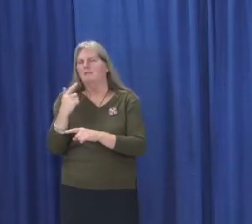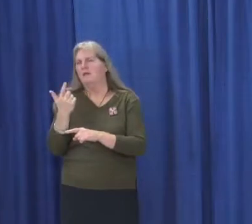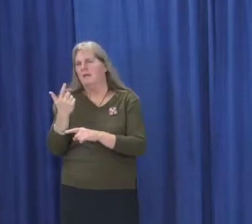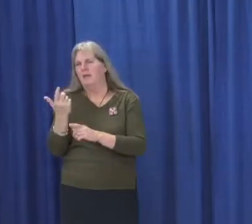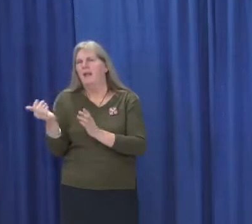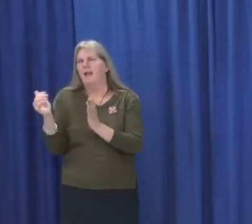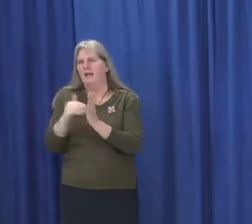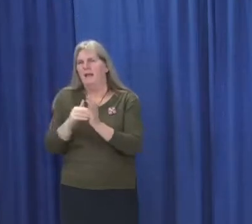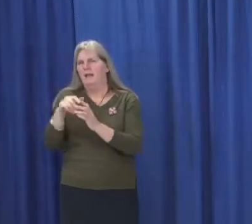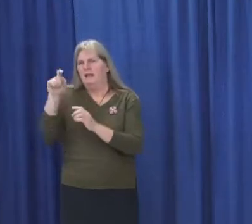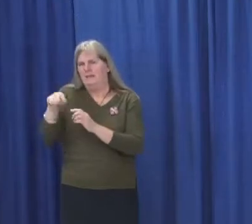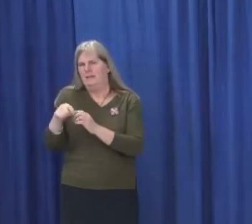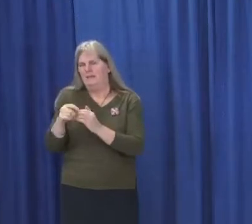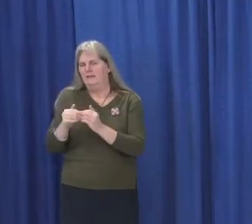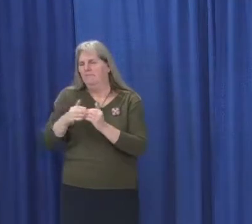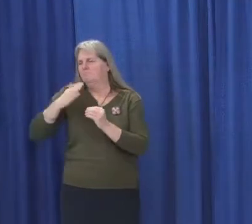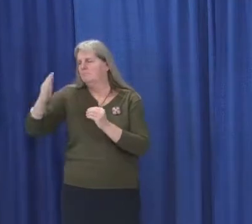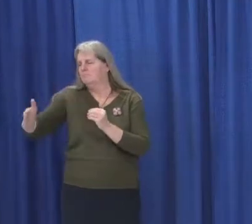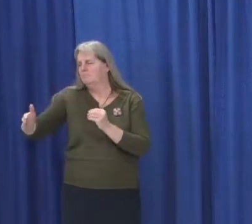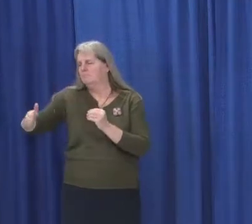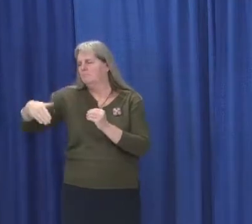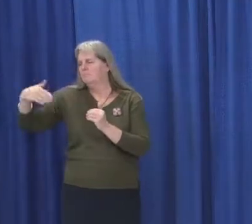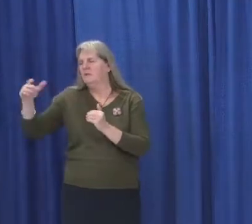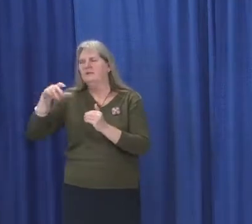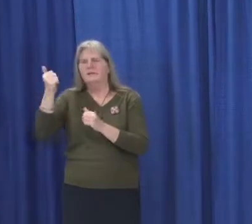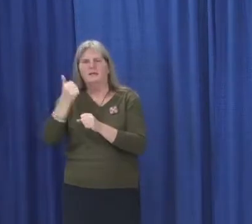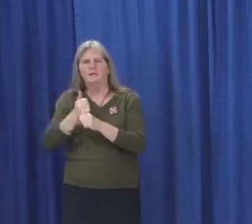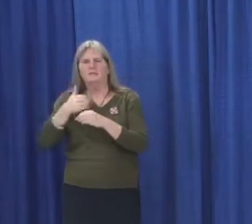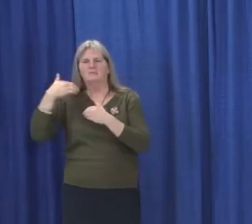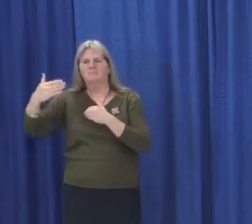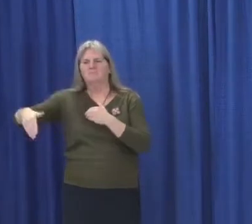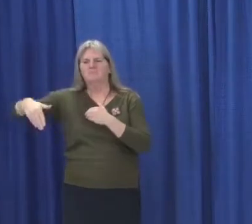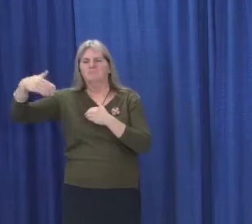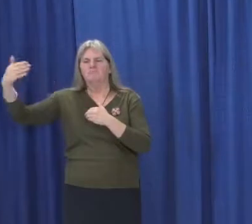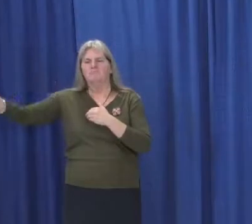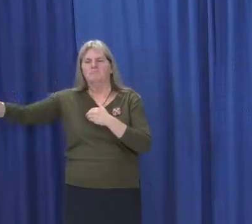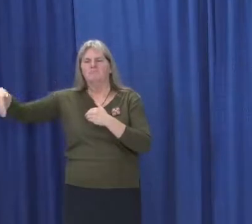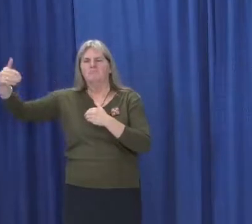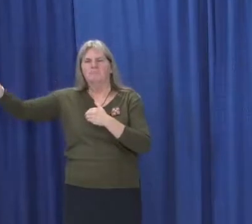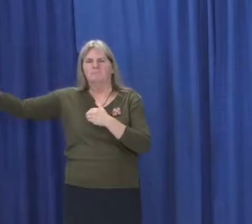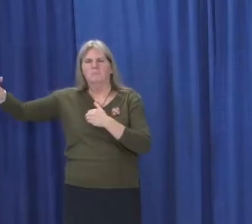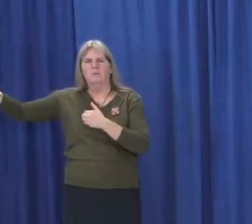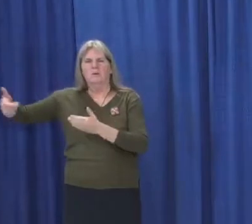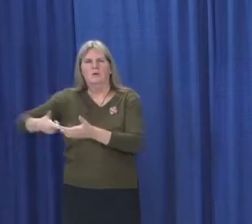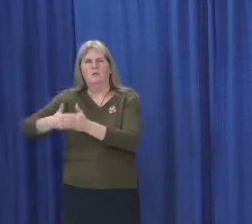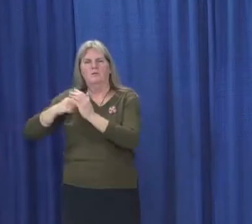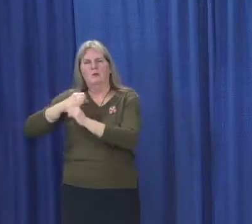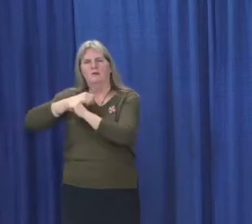adolescence and every ten years or so after that.